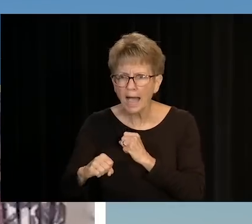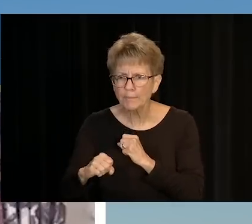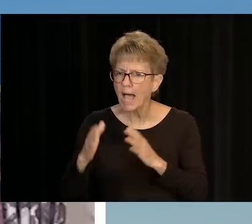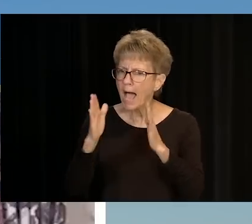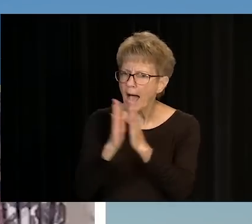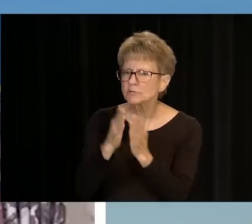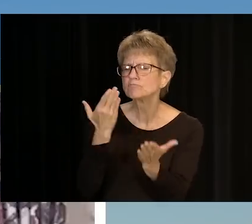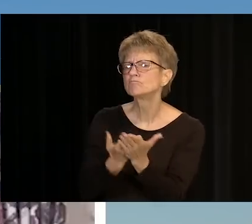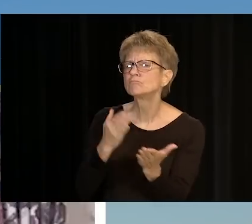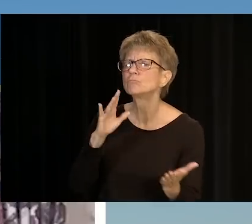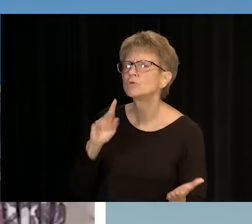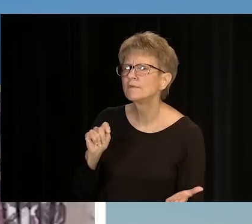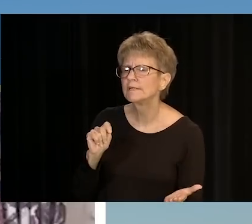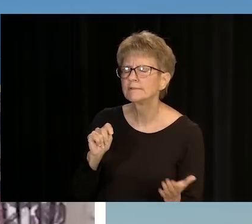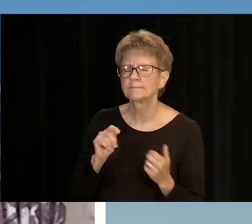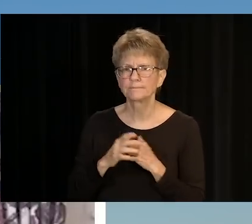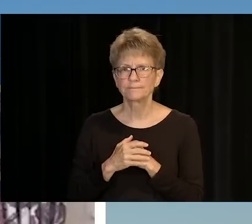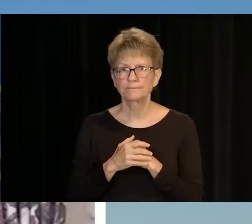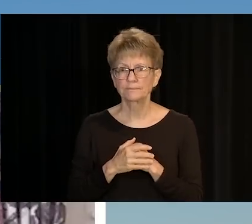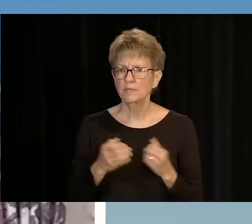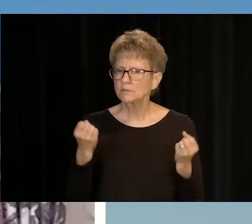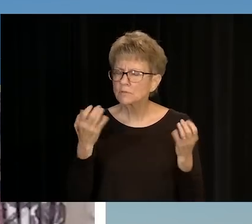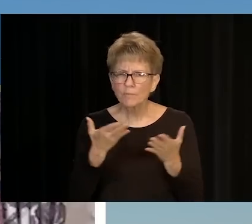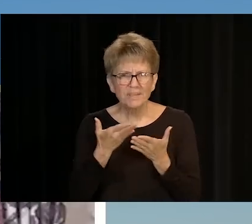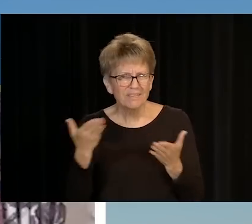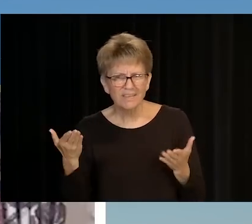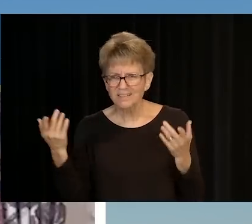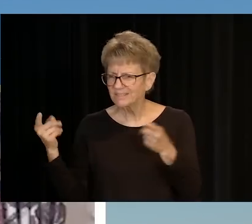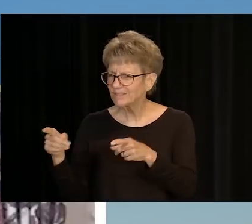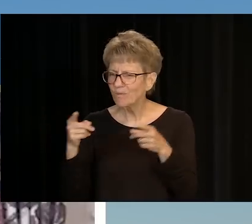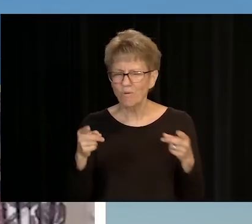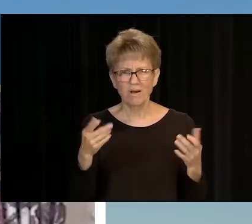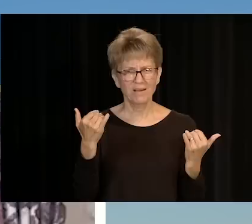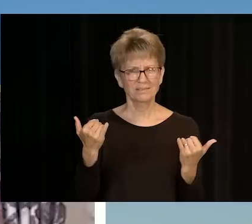ASK FOR PROOF. THERE'S SO MUCH GOING ON THESE DAYS,